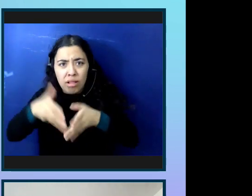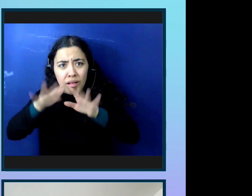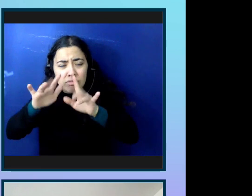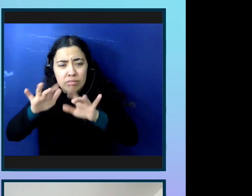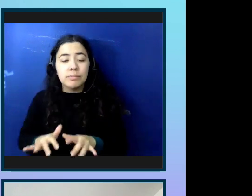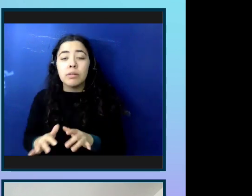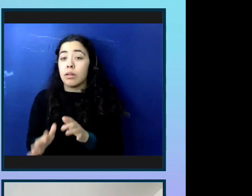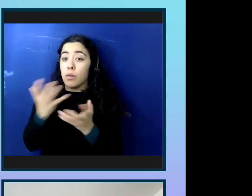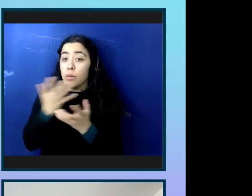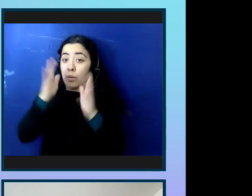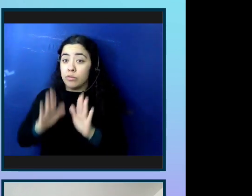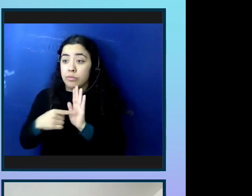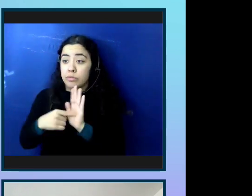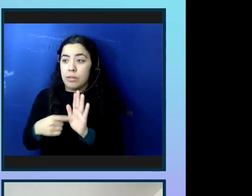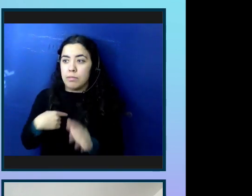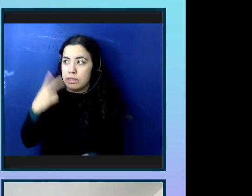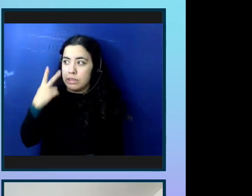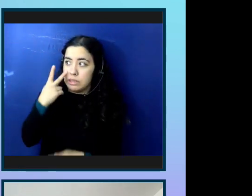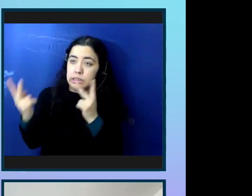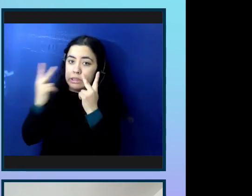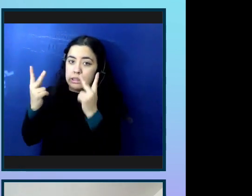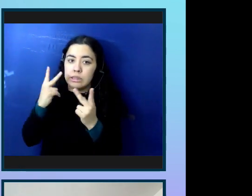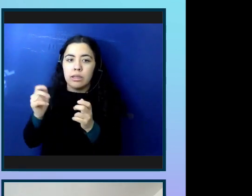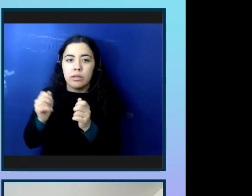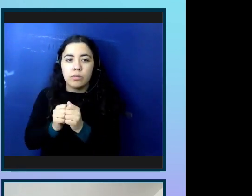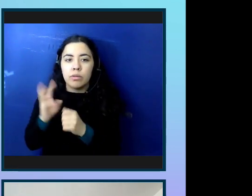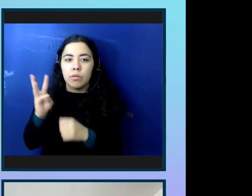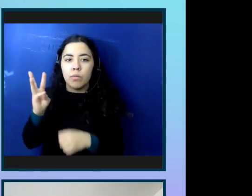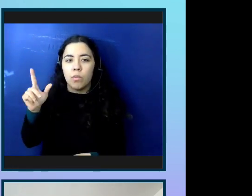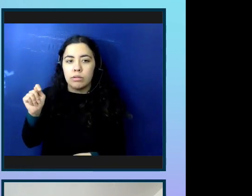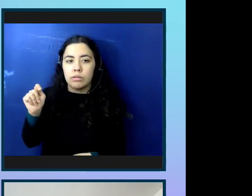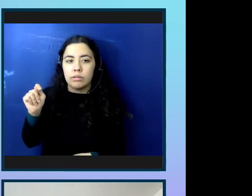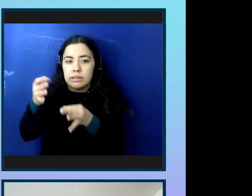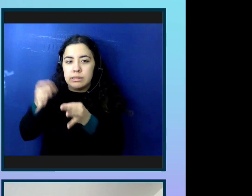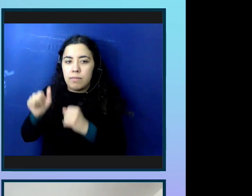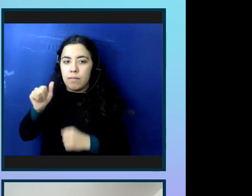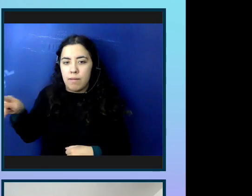is with Wealth Simple applications. Wealth Simple provides services for things like investing